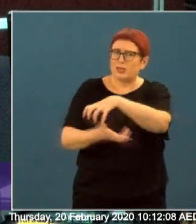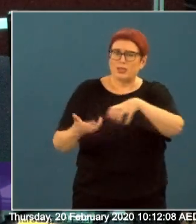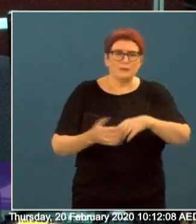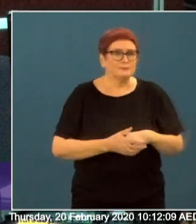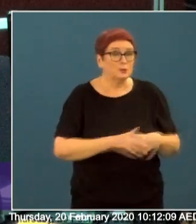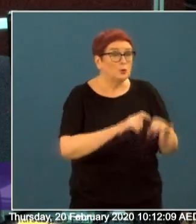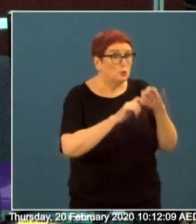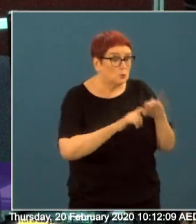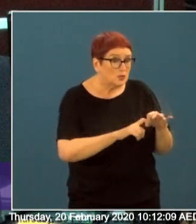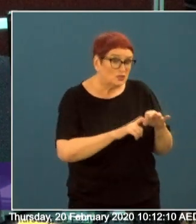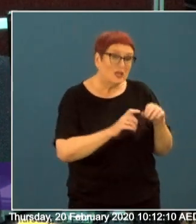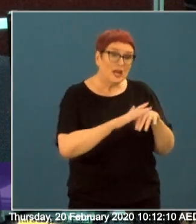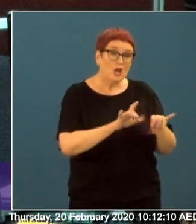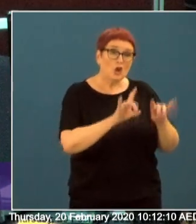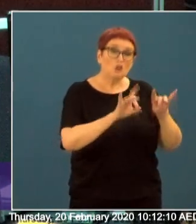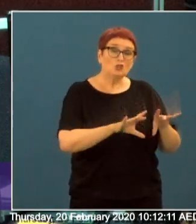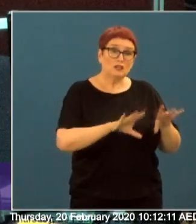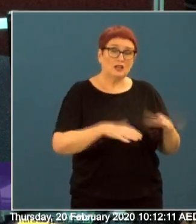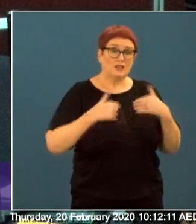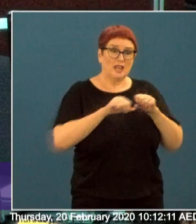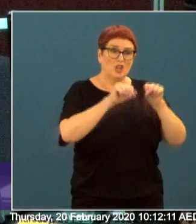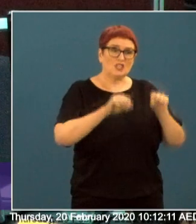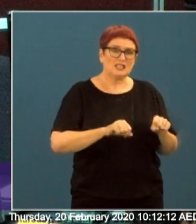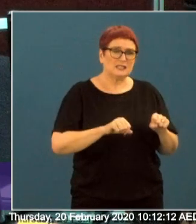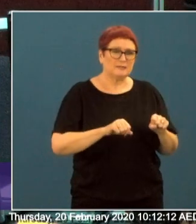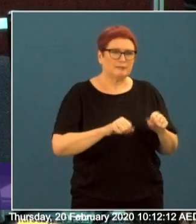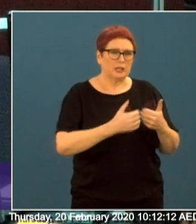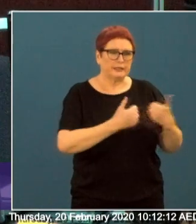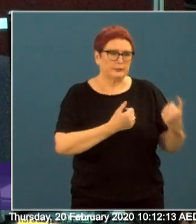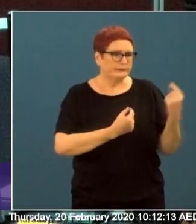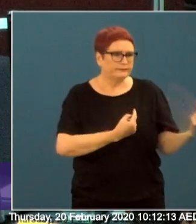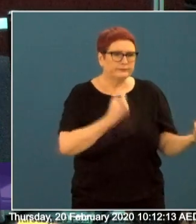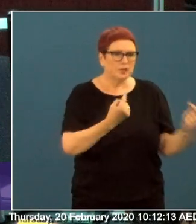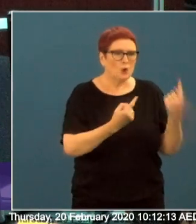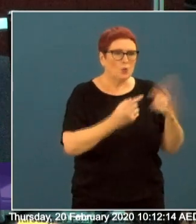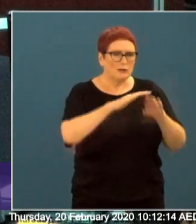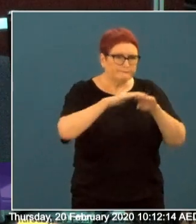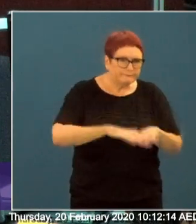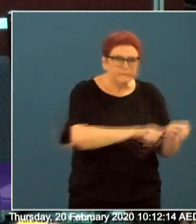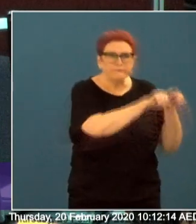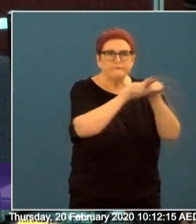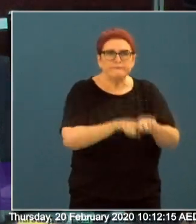connected health systems, rather than one unified overall system. Would you agree with that?